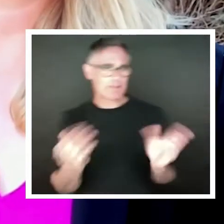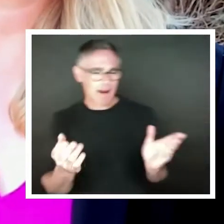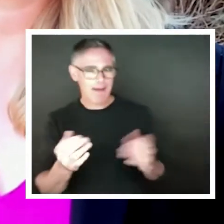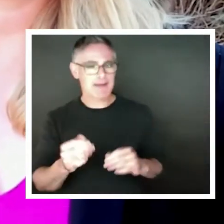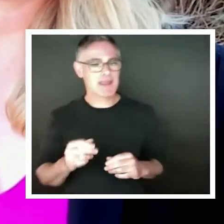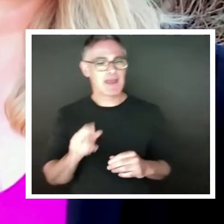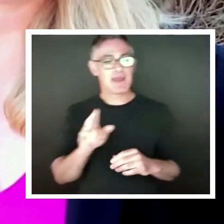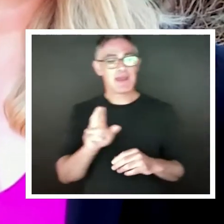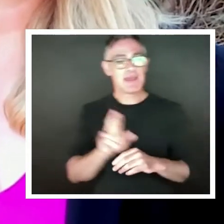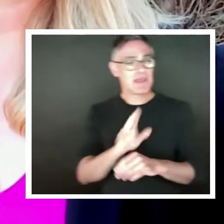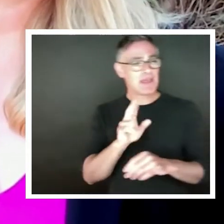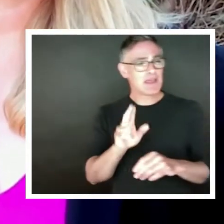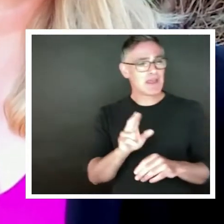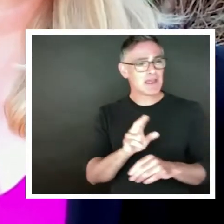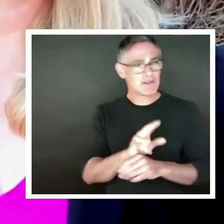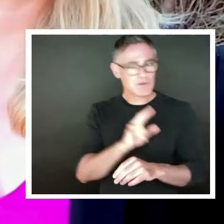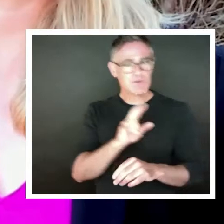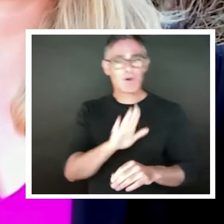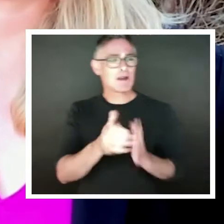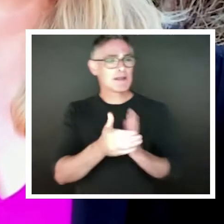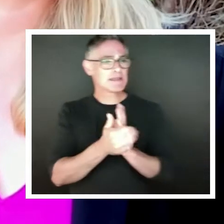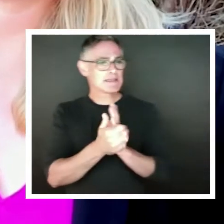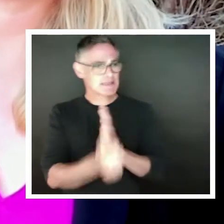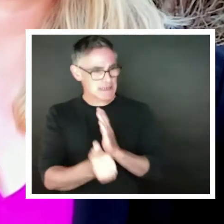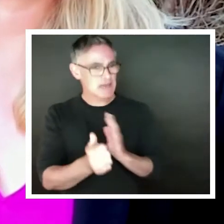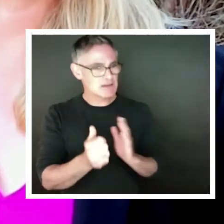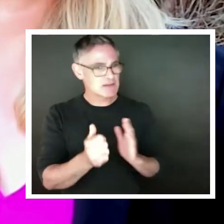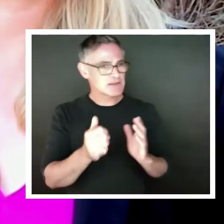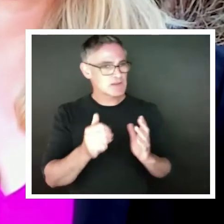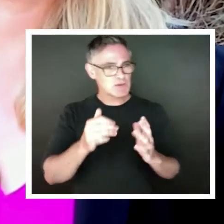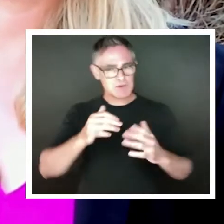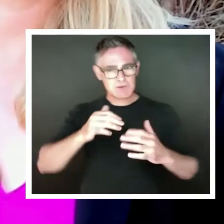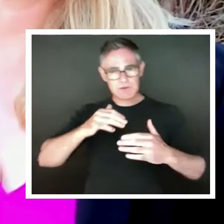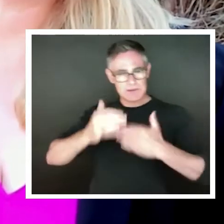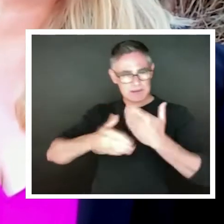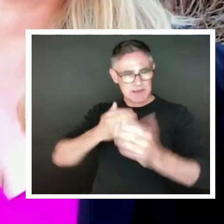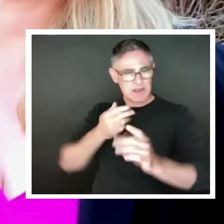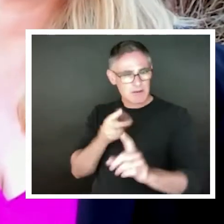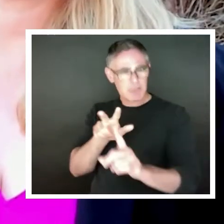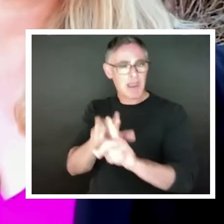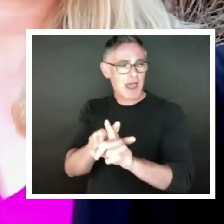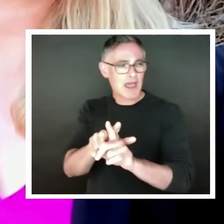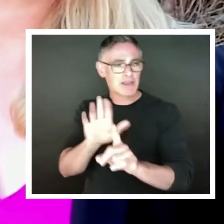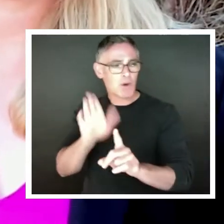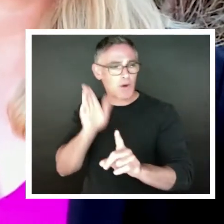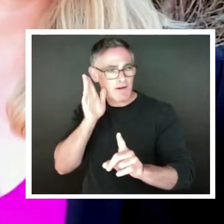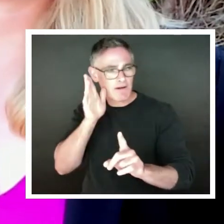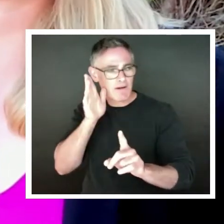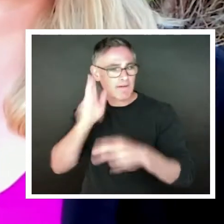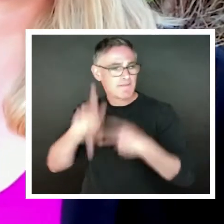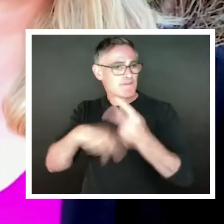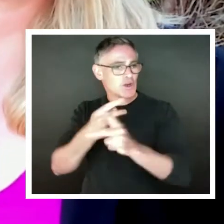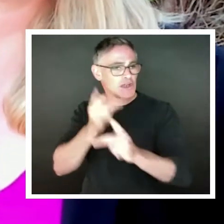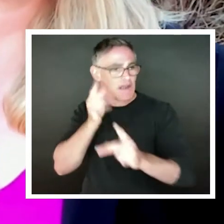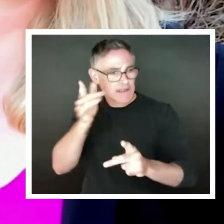to learn about how to achieve your version of success. Remember, success looks different for everyone.